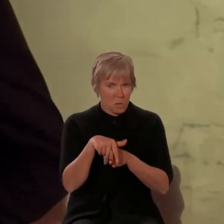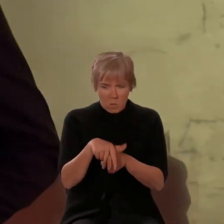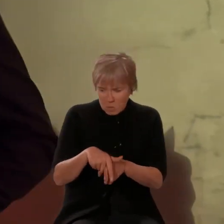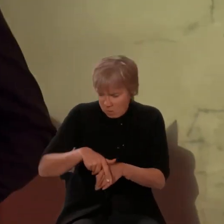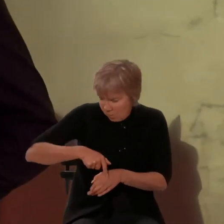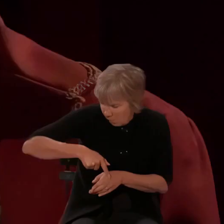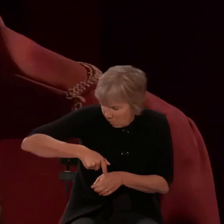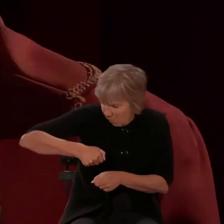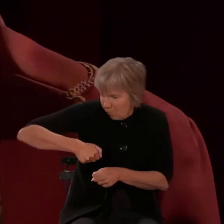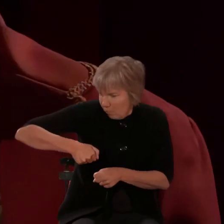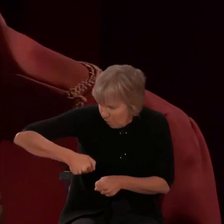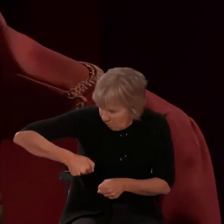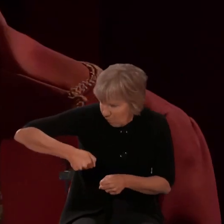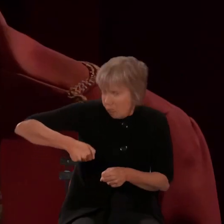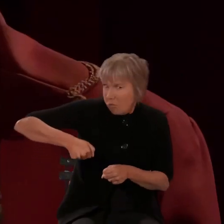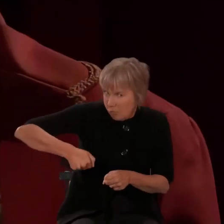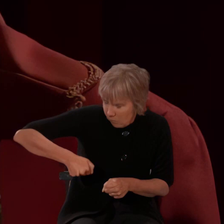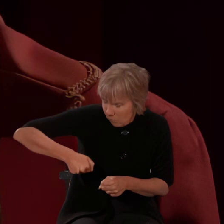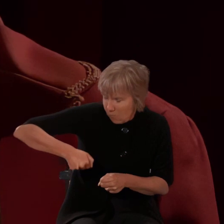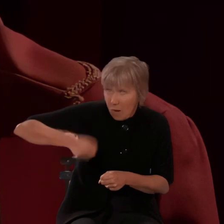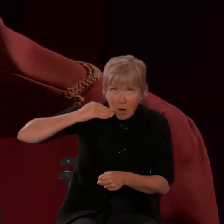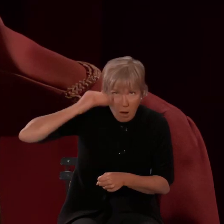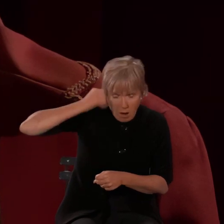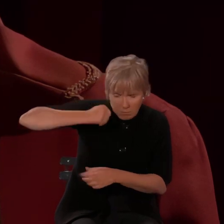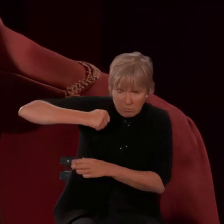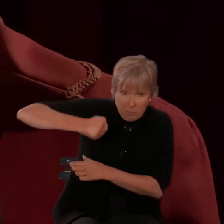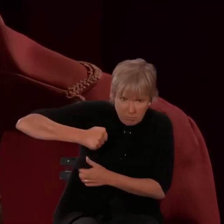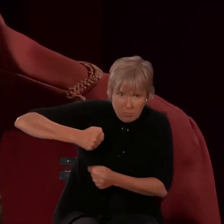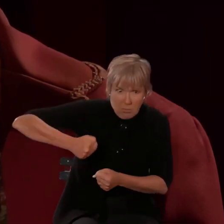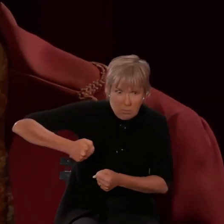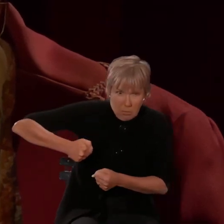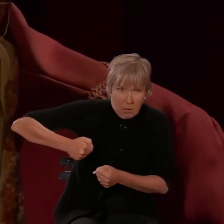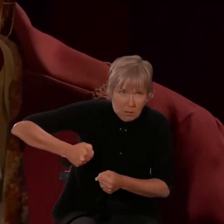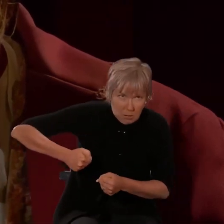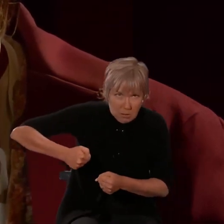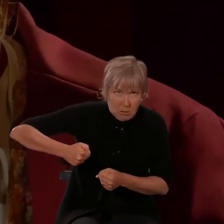a gleaming bone. His voice is harsh and hollow.